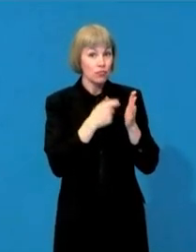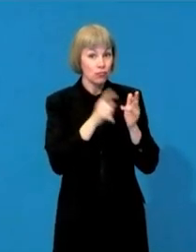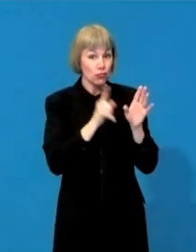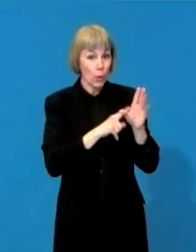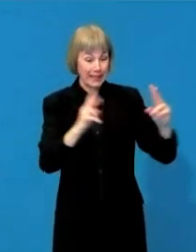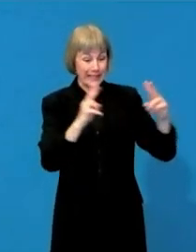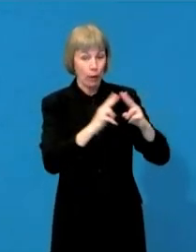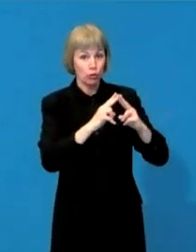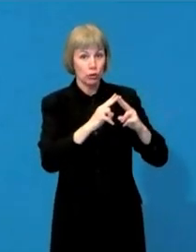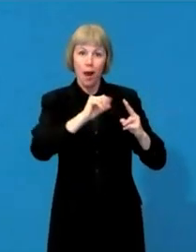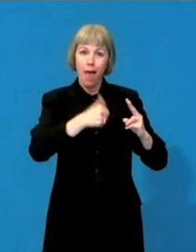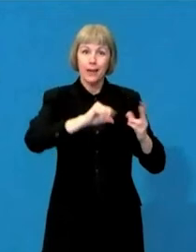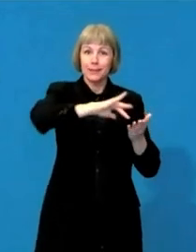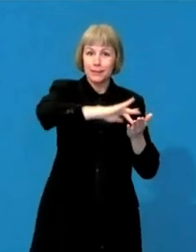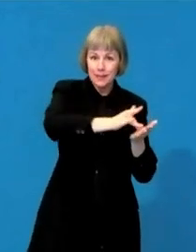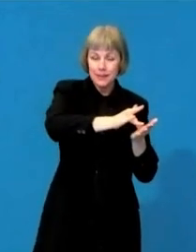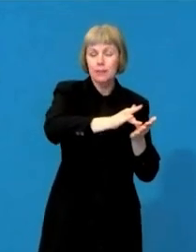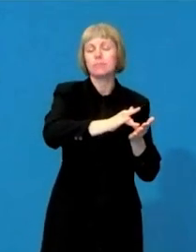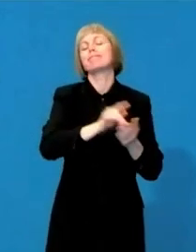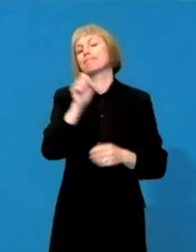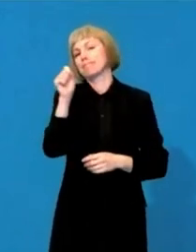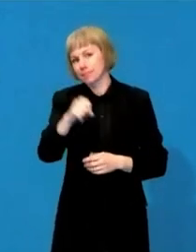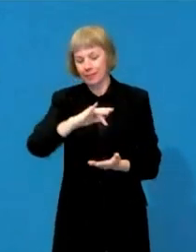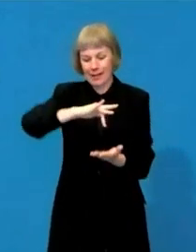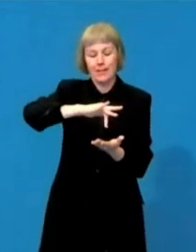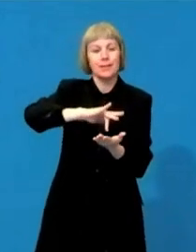It's the central place - it's the central place for all of these language